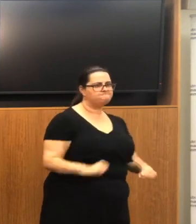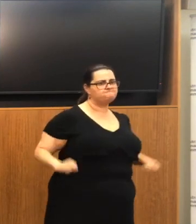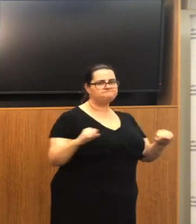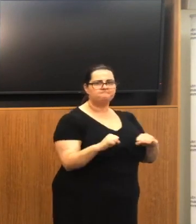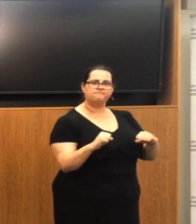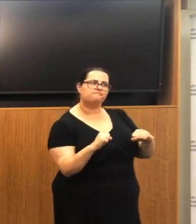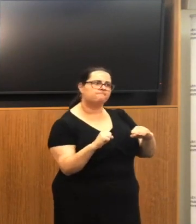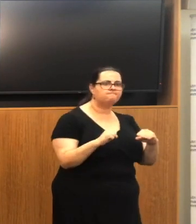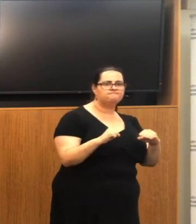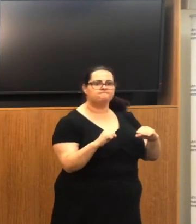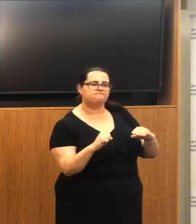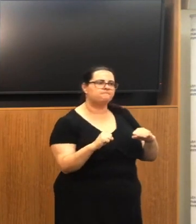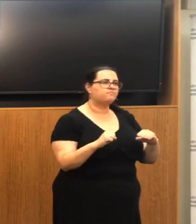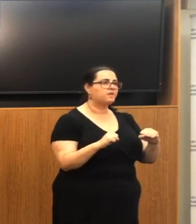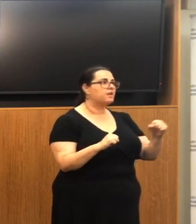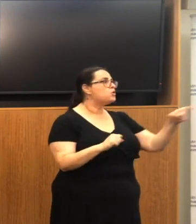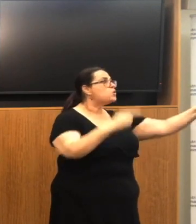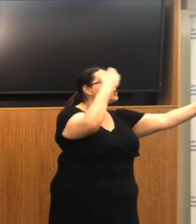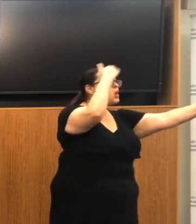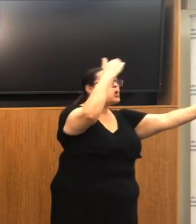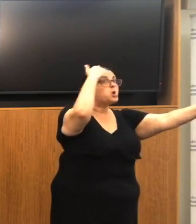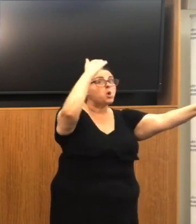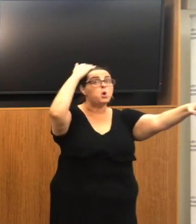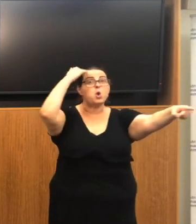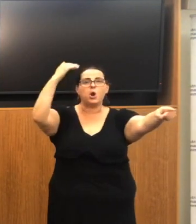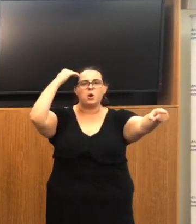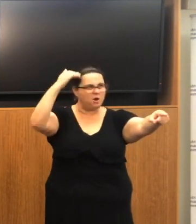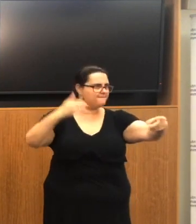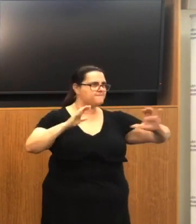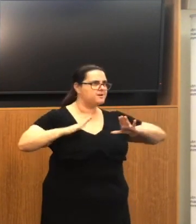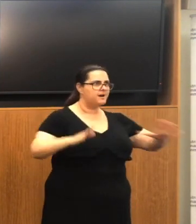That ignorance tells me that I have to do more.